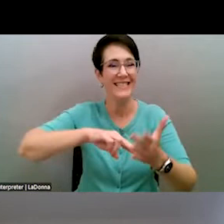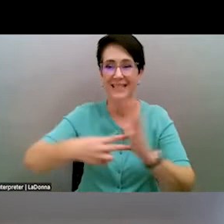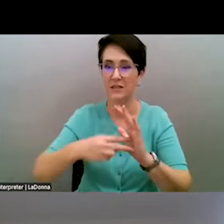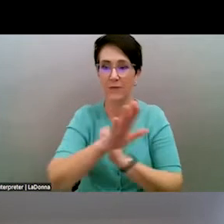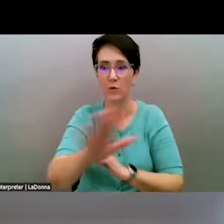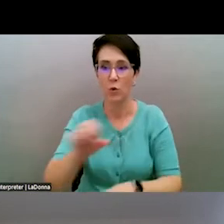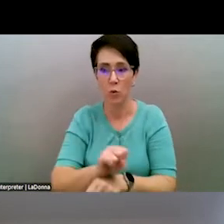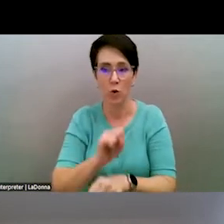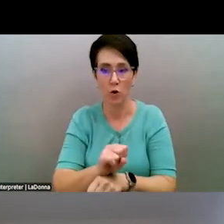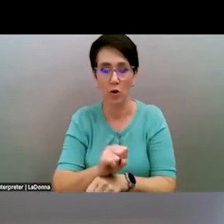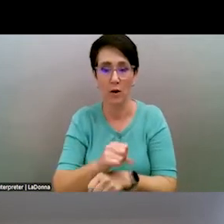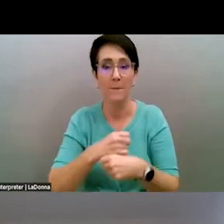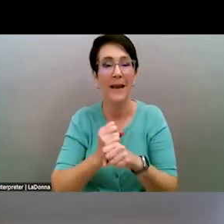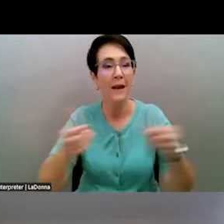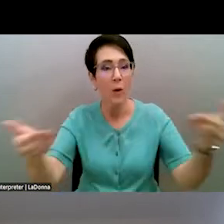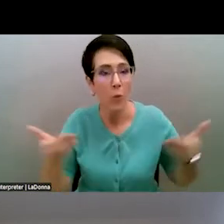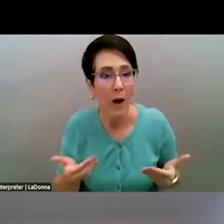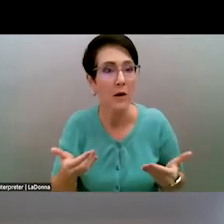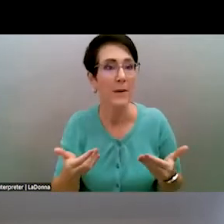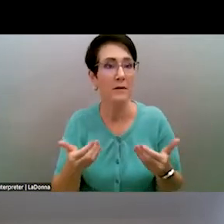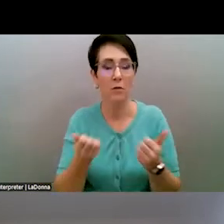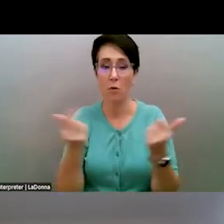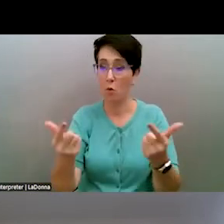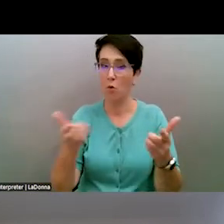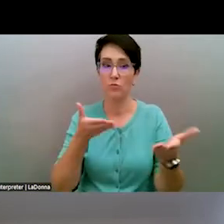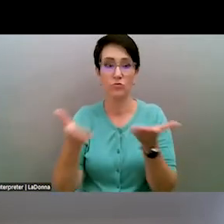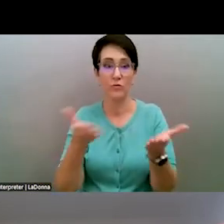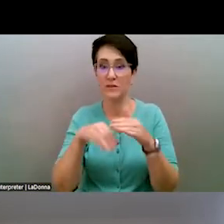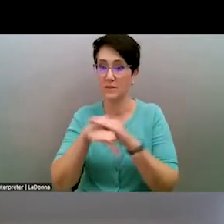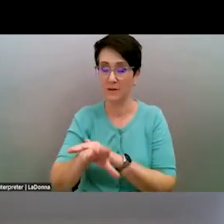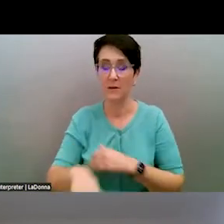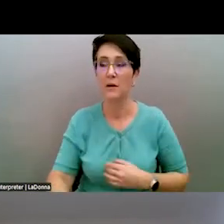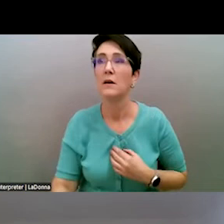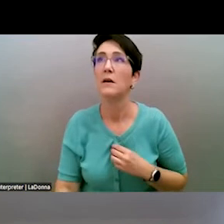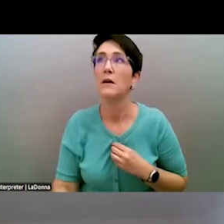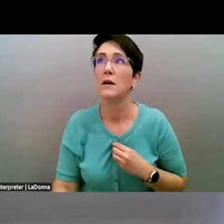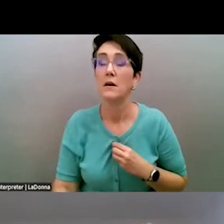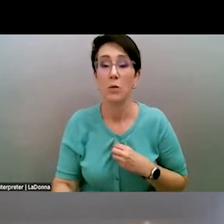TERMS OF MAKING IT A WELCOMING ENVIRONMENT AND SORRY VOICE. WHEN I SAW THE, THE, THE MIND 24 7